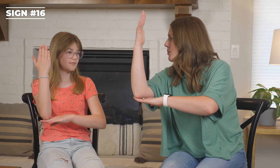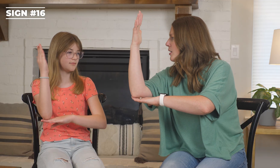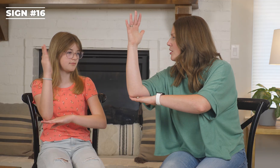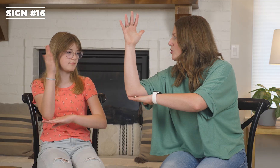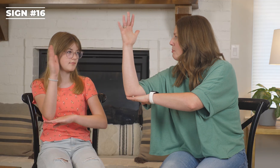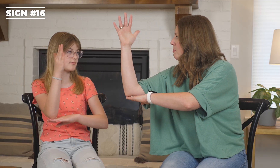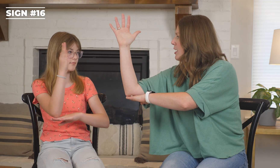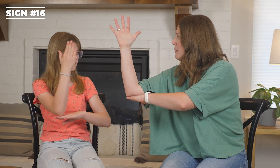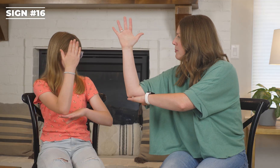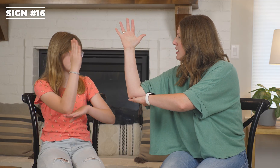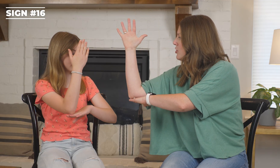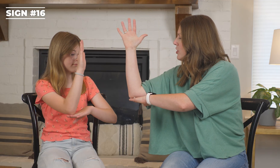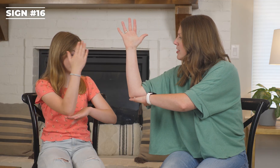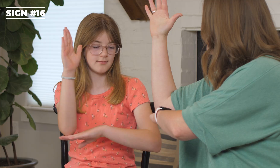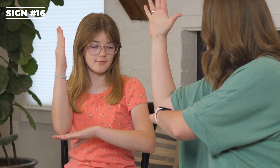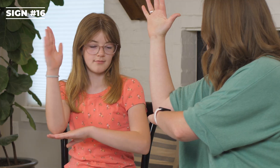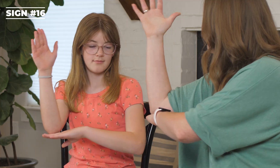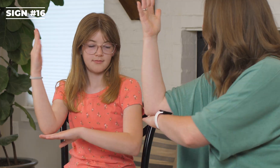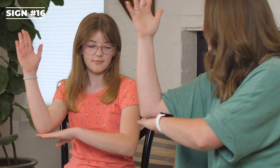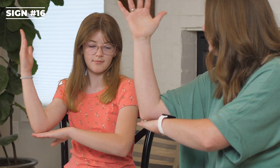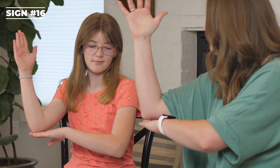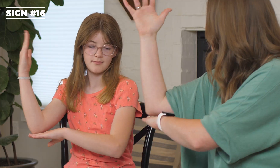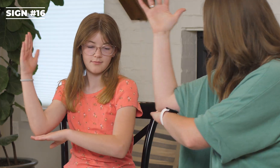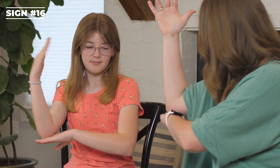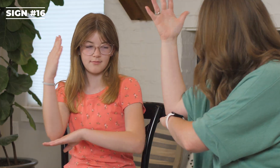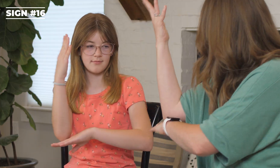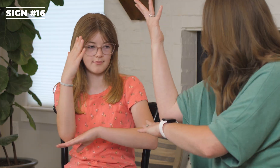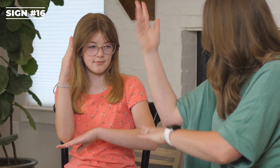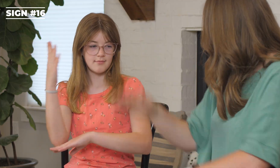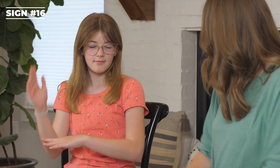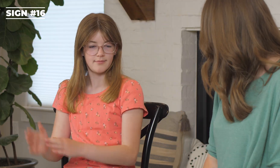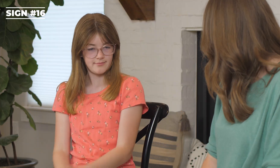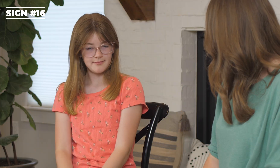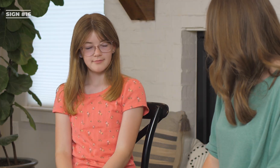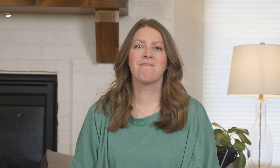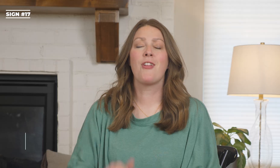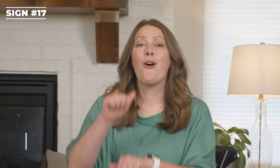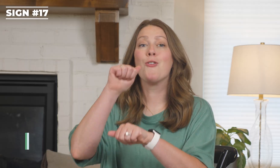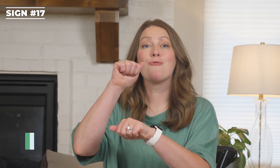We're going to do many, many, many trees. There you go. Forest.